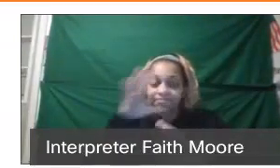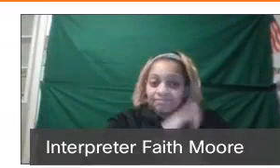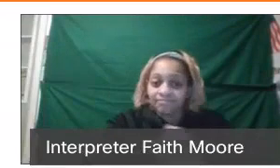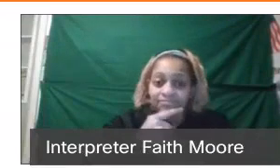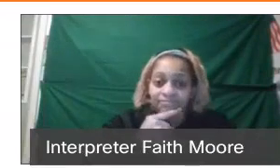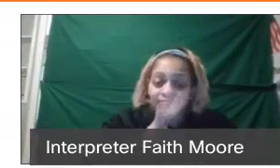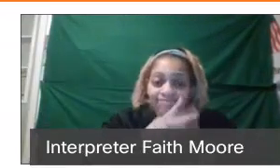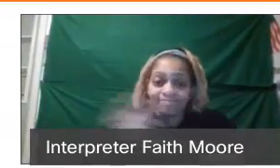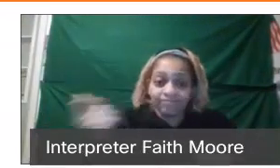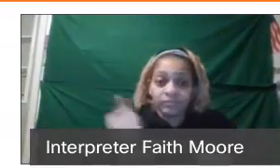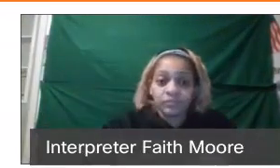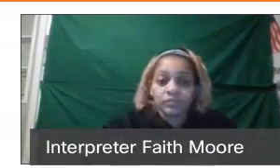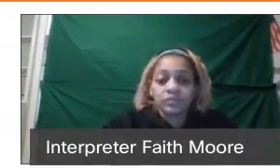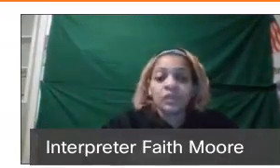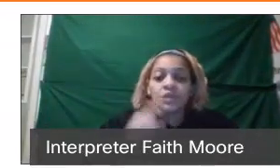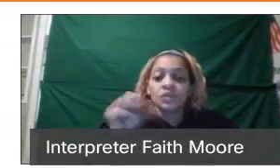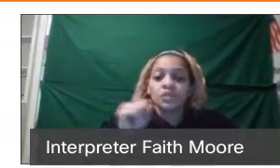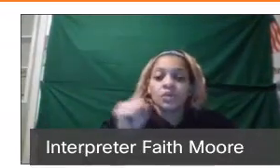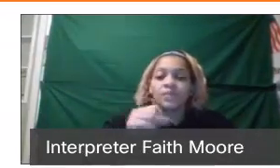Absolutely, we can avoid too.